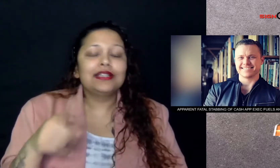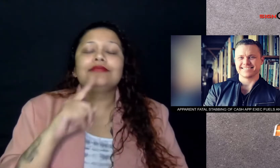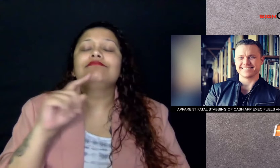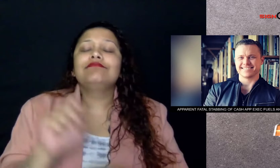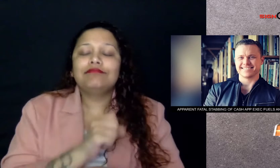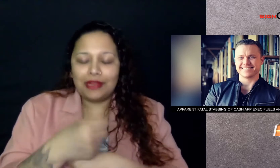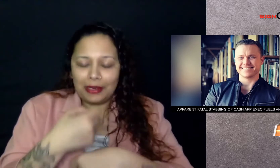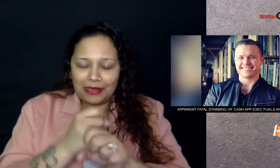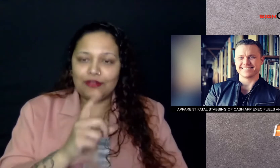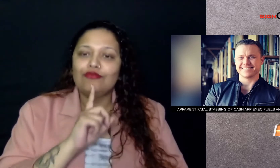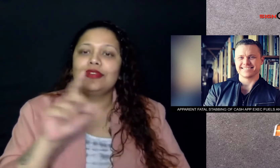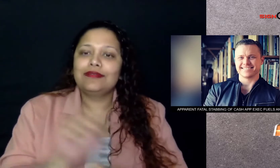He made real.